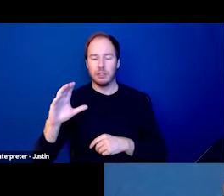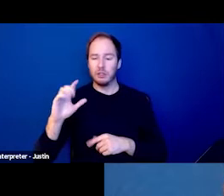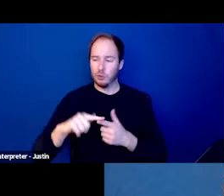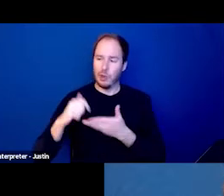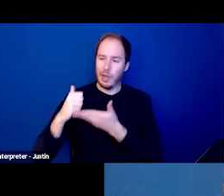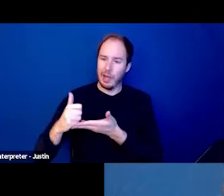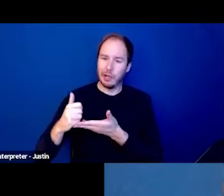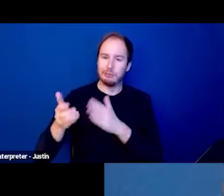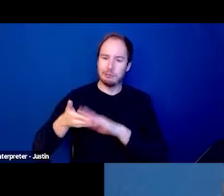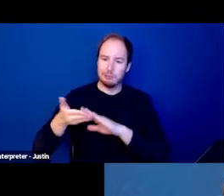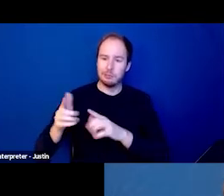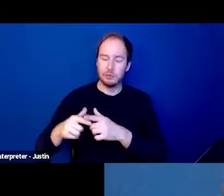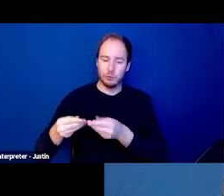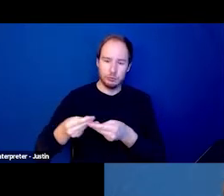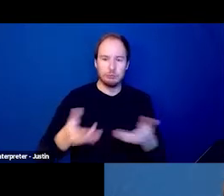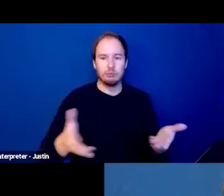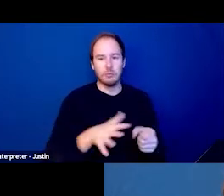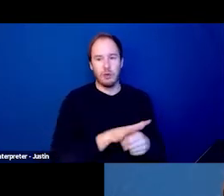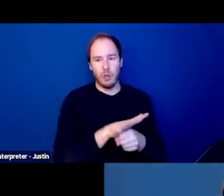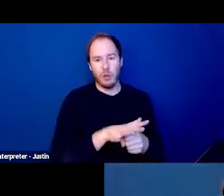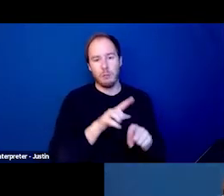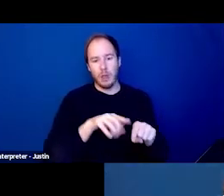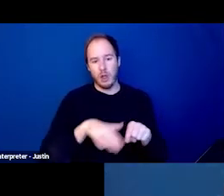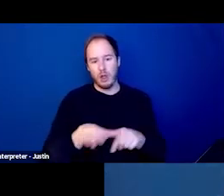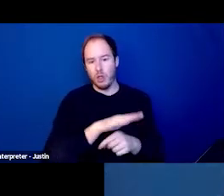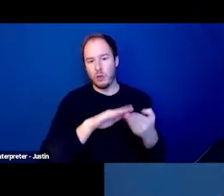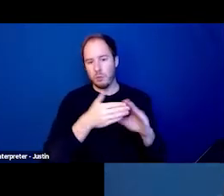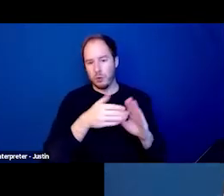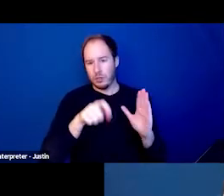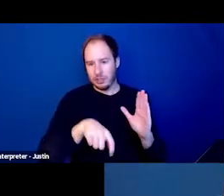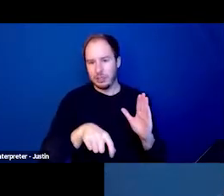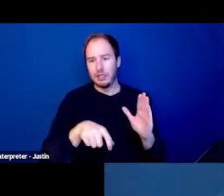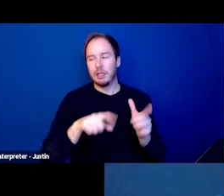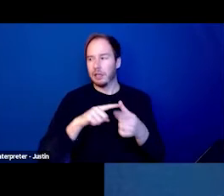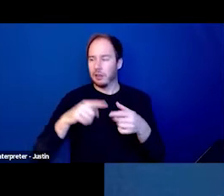run the local process based on community priorities, and then determine which organizations